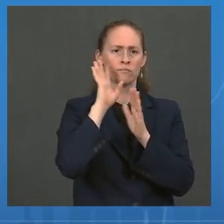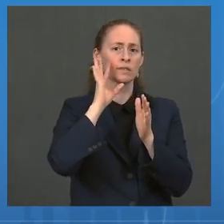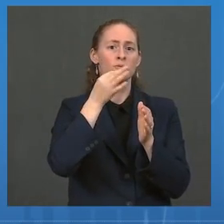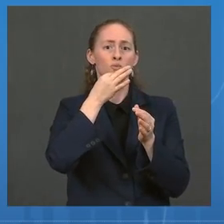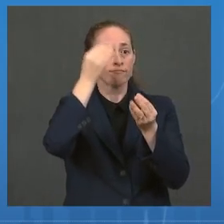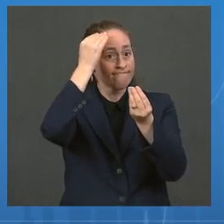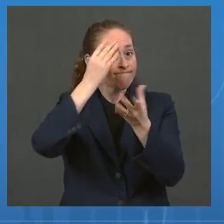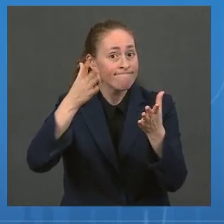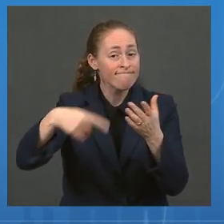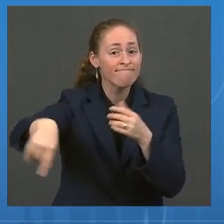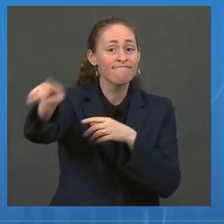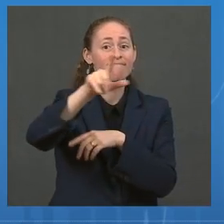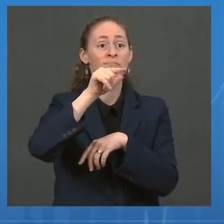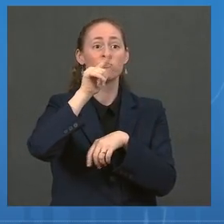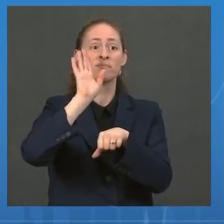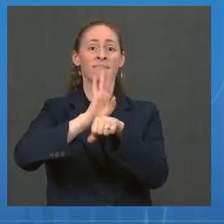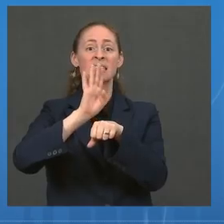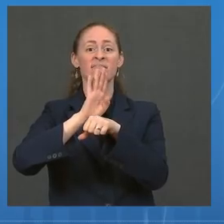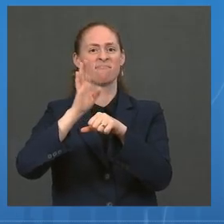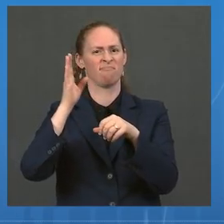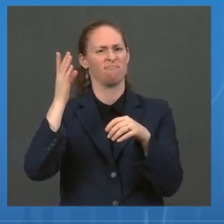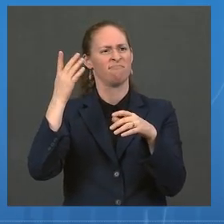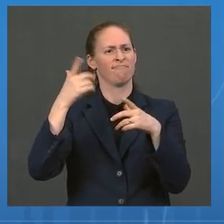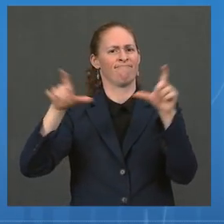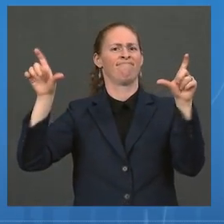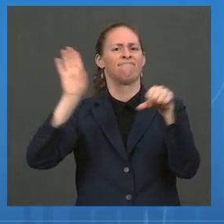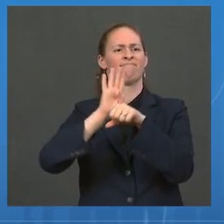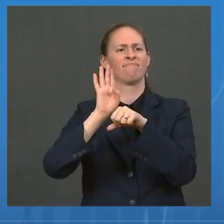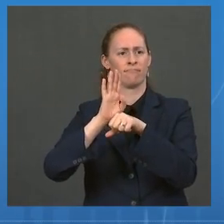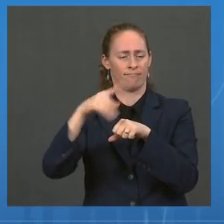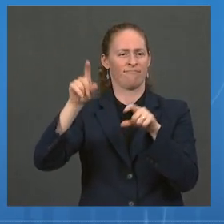vaccinated or tested a minimum of once per week;